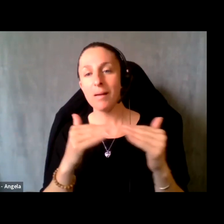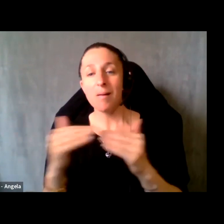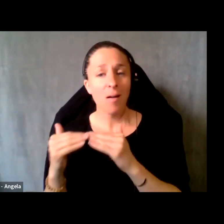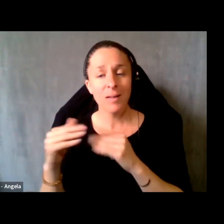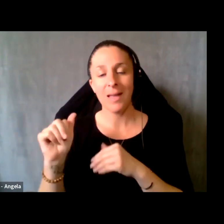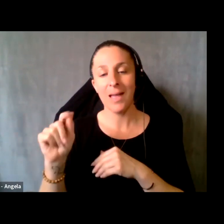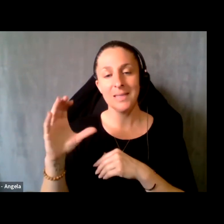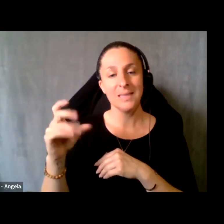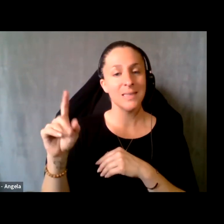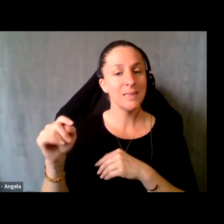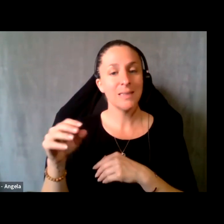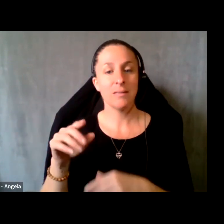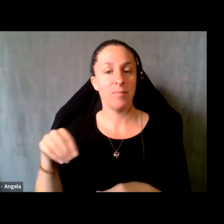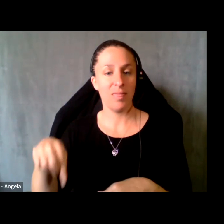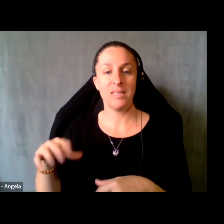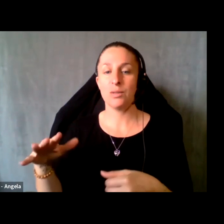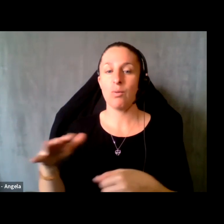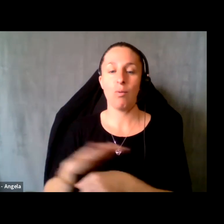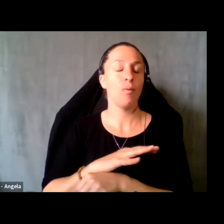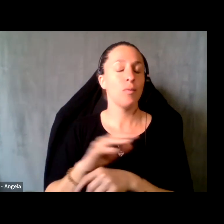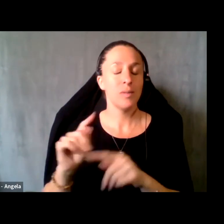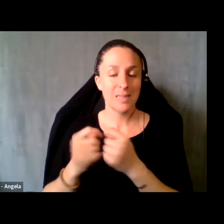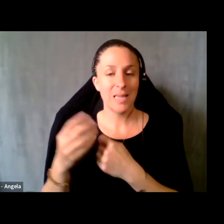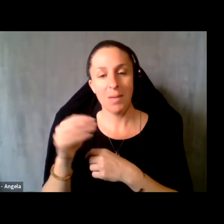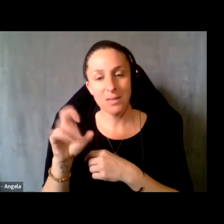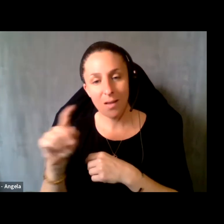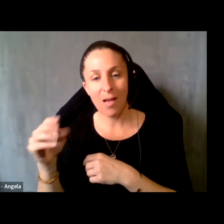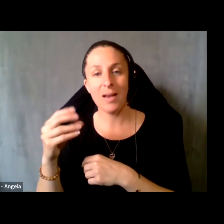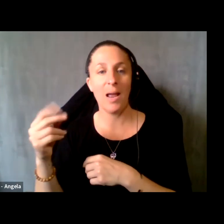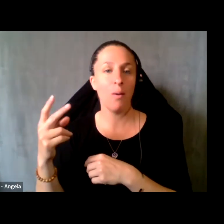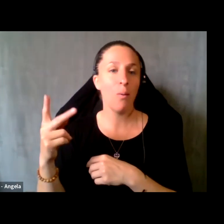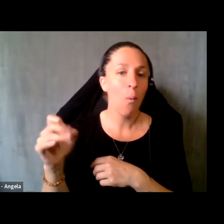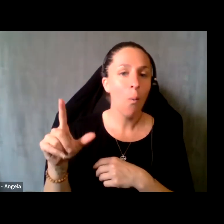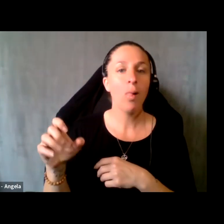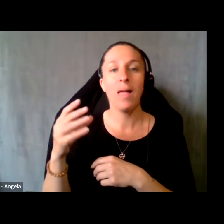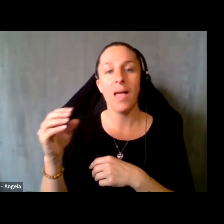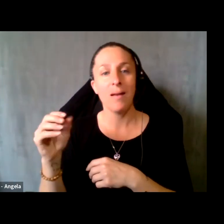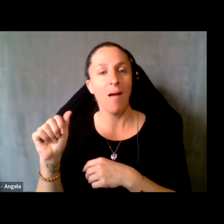this entire team with Scott and Cole and Anh, and so many others that are here that have